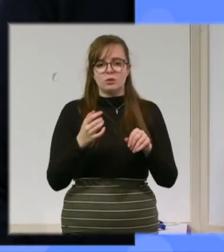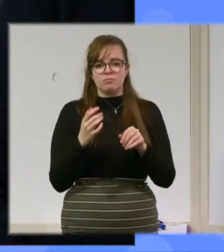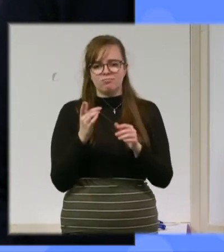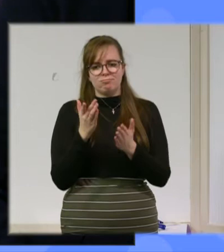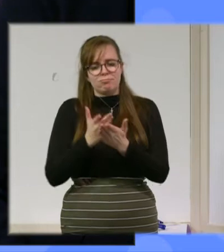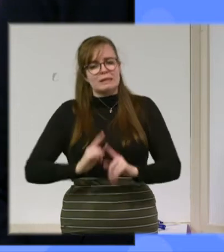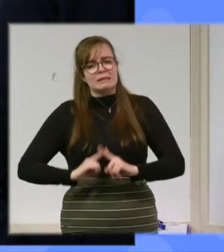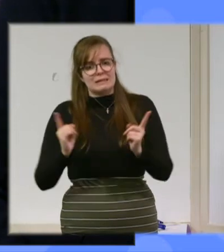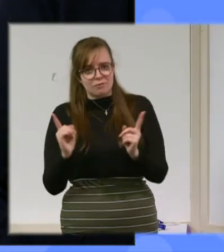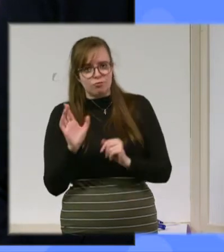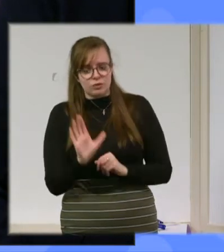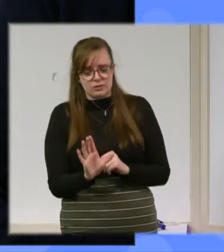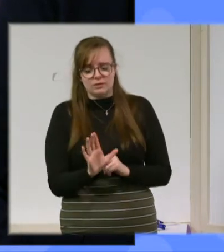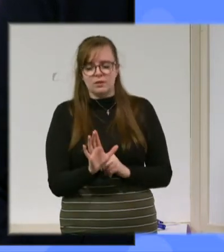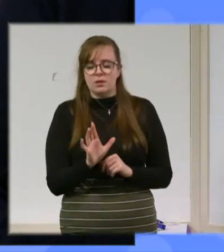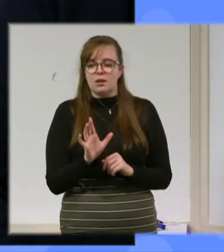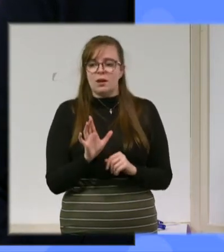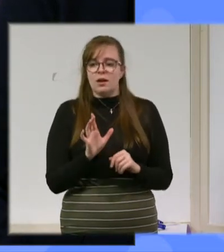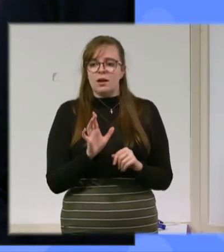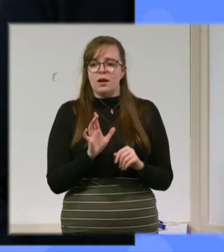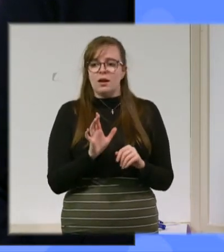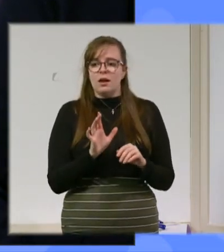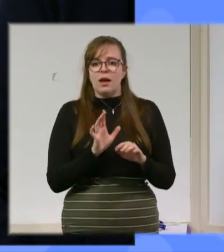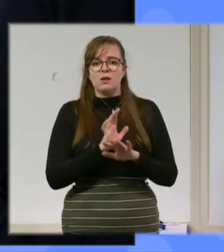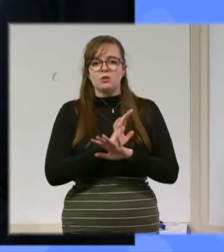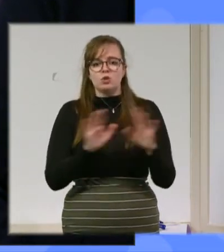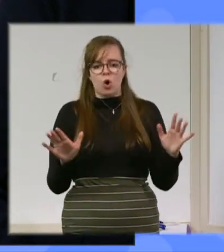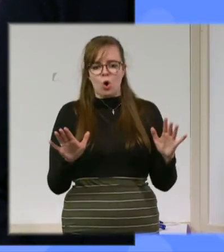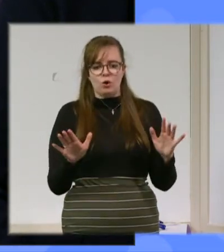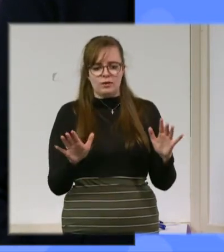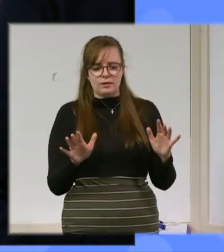and it isn't entirely alien either because why all the Scottish Parliament